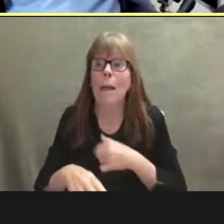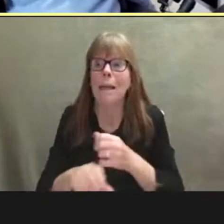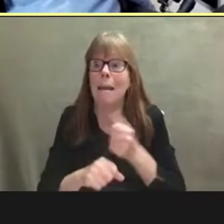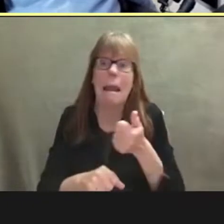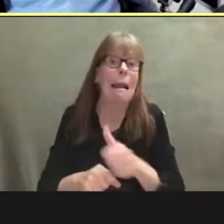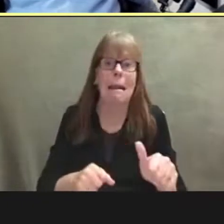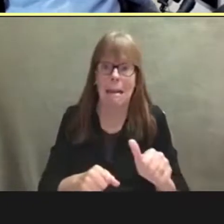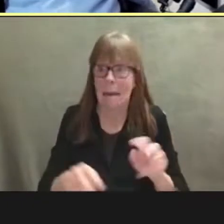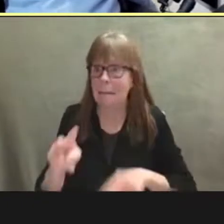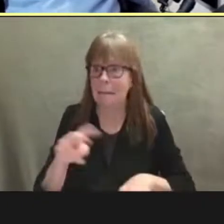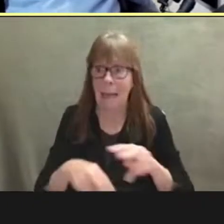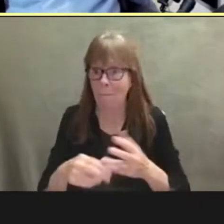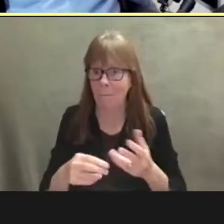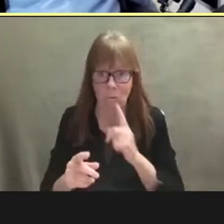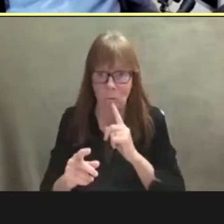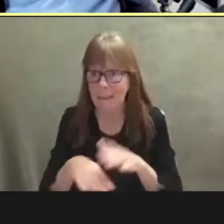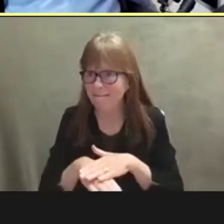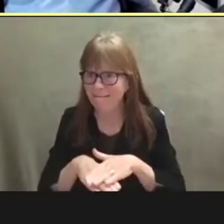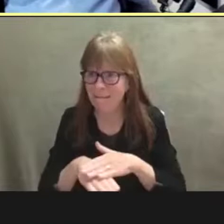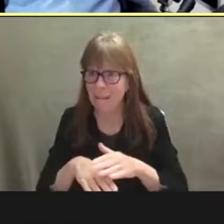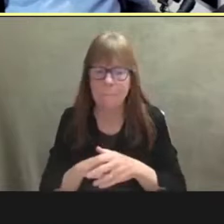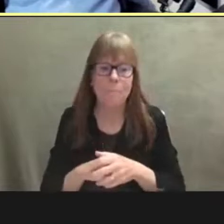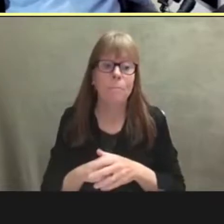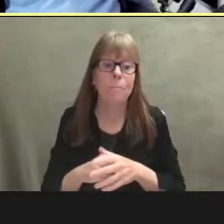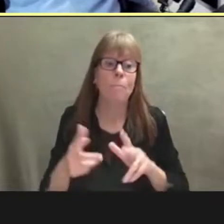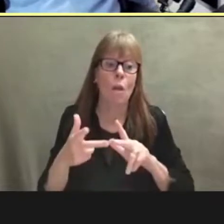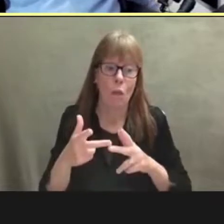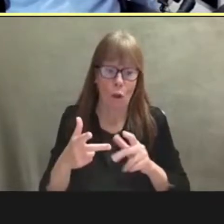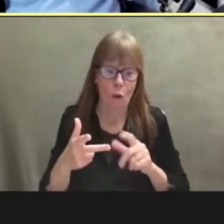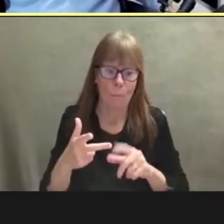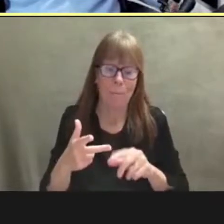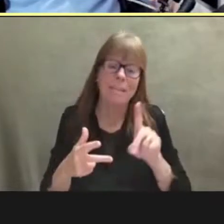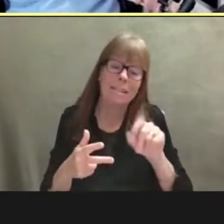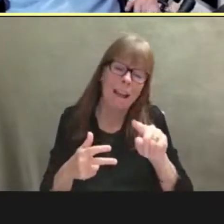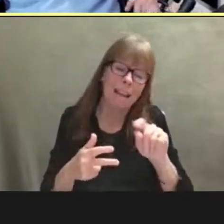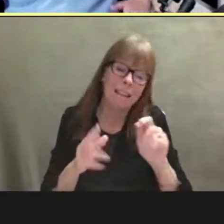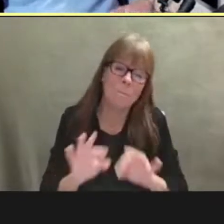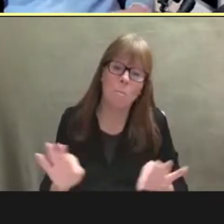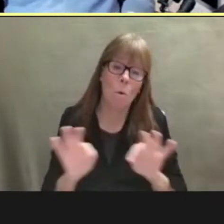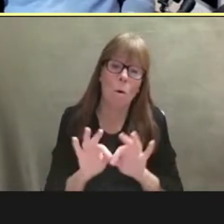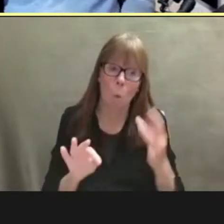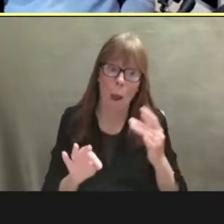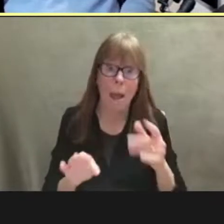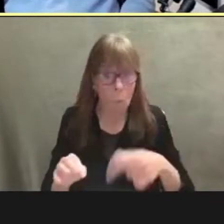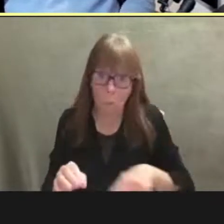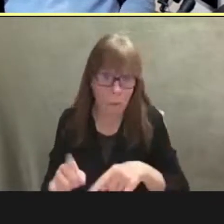The third core component: data matters, because we matter. Improving data collection